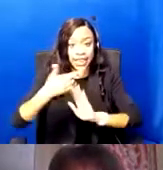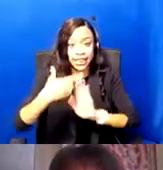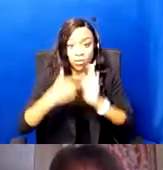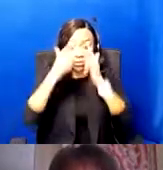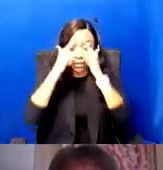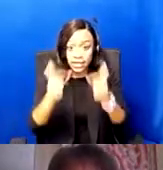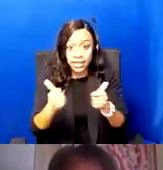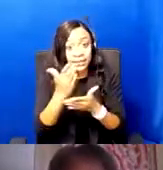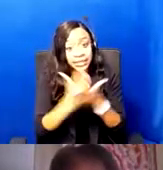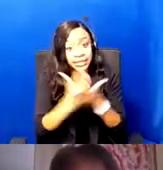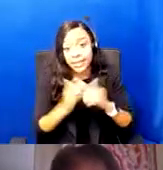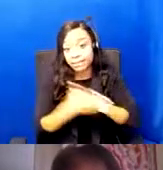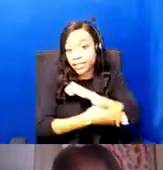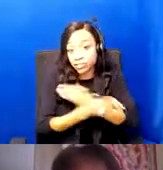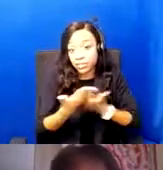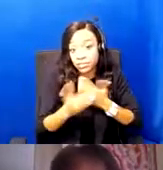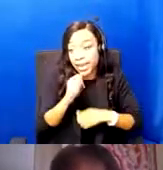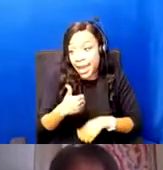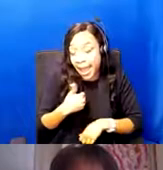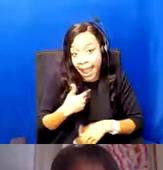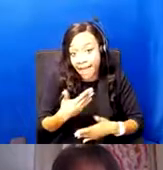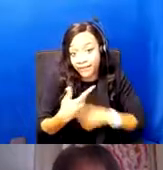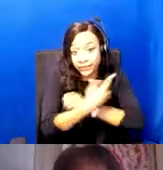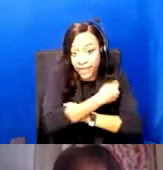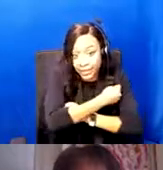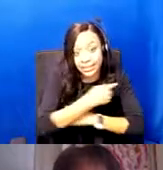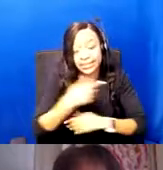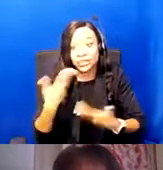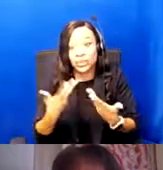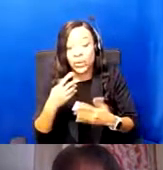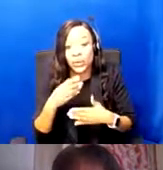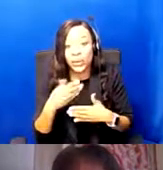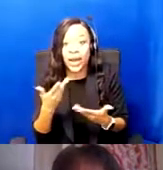by the time we want to bring them. So that's something that will need to deal with and look at